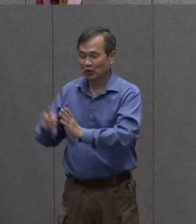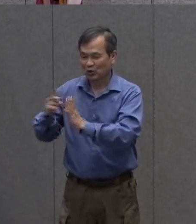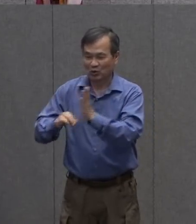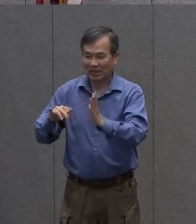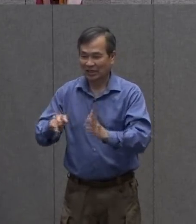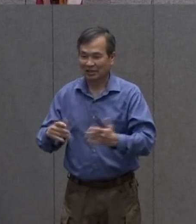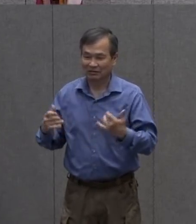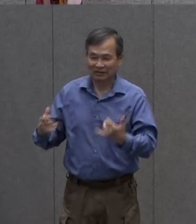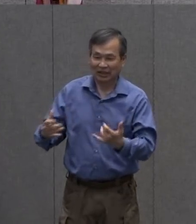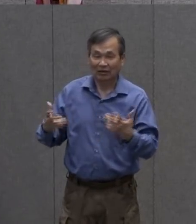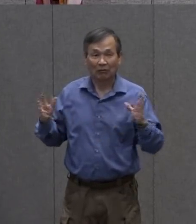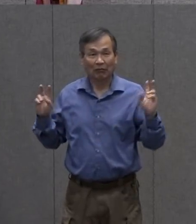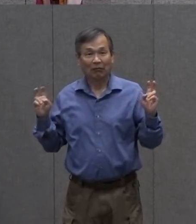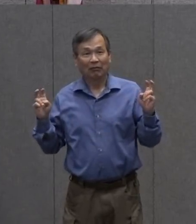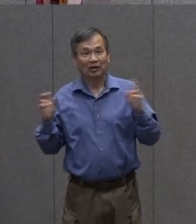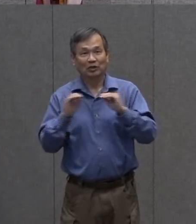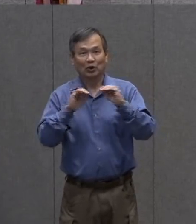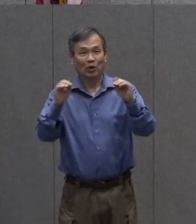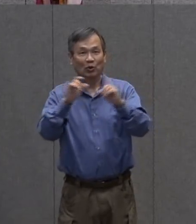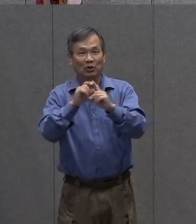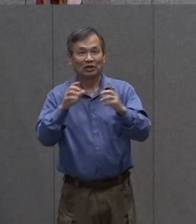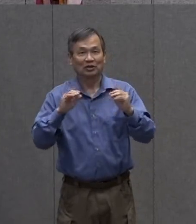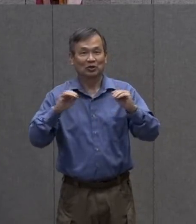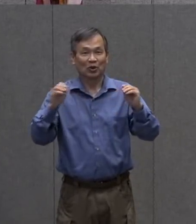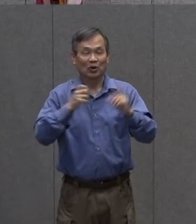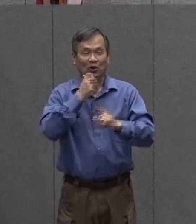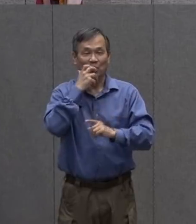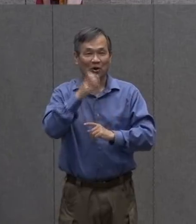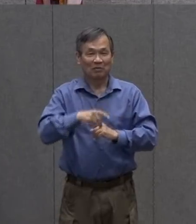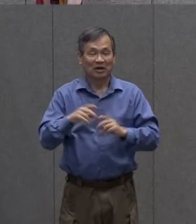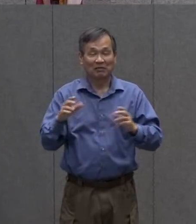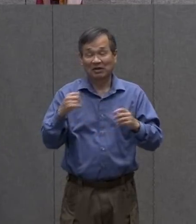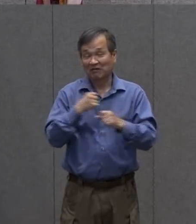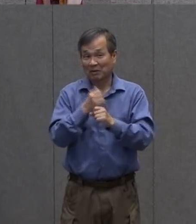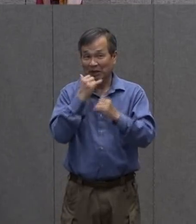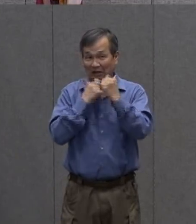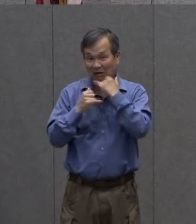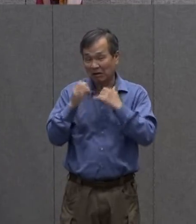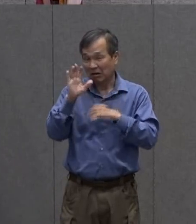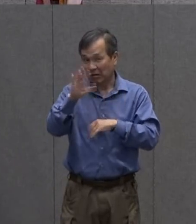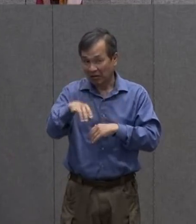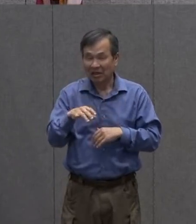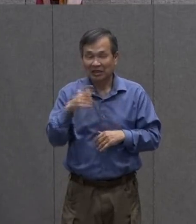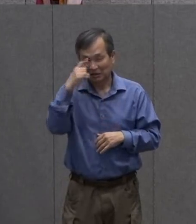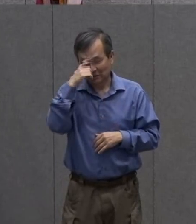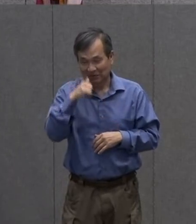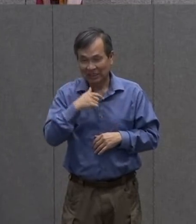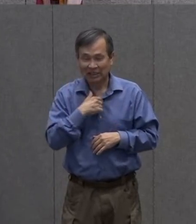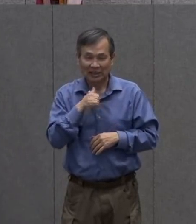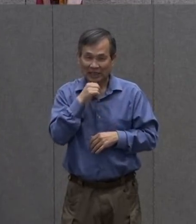You've never seen it before, you may not know the words. So if I make a mistake or two, it's because I haven't practiced.